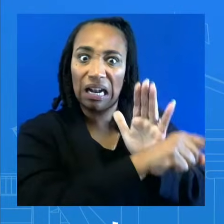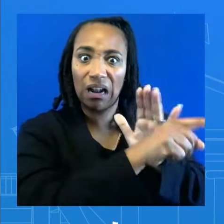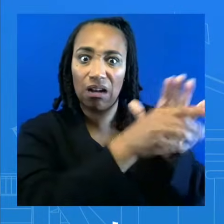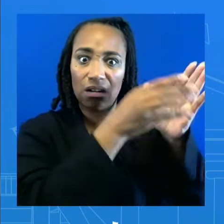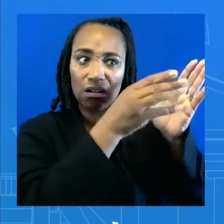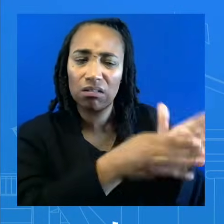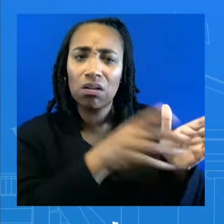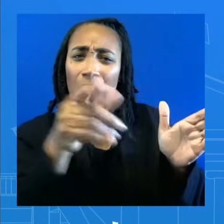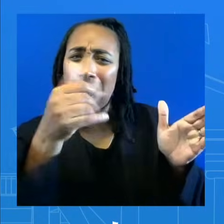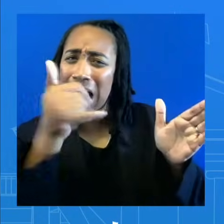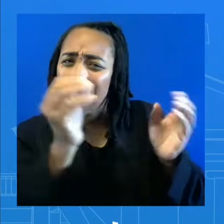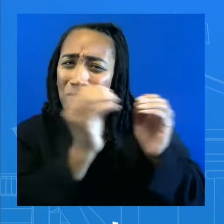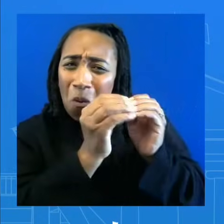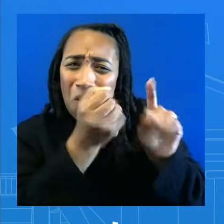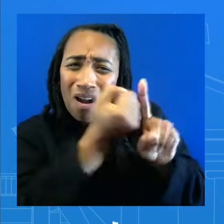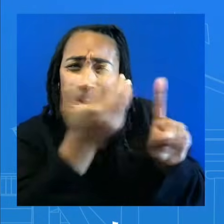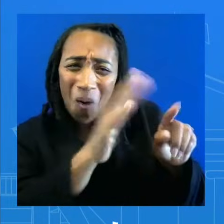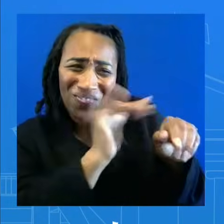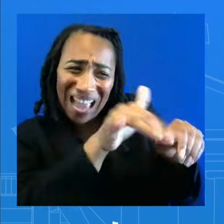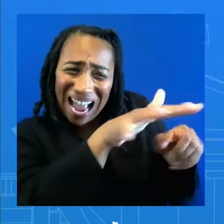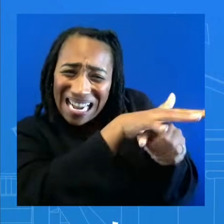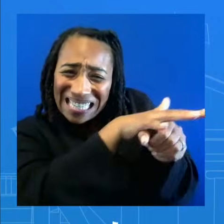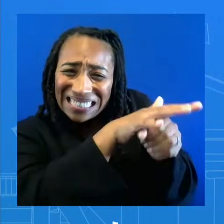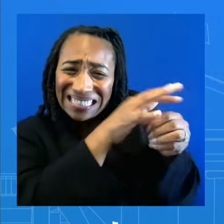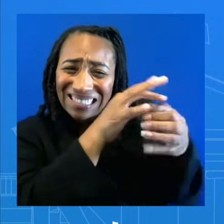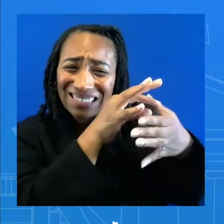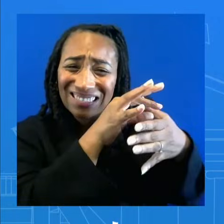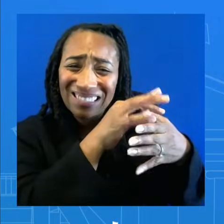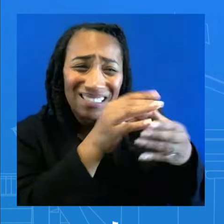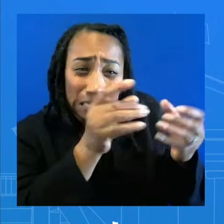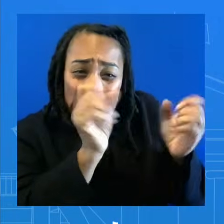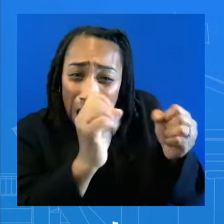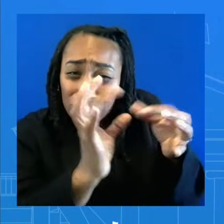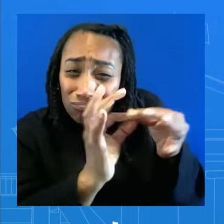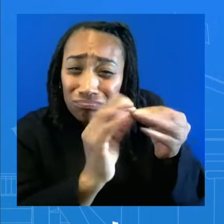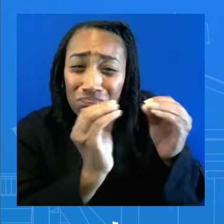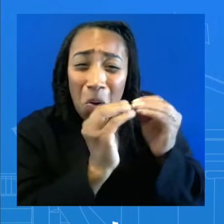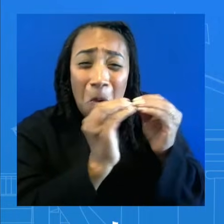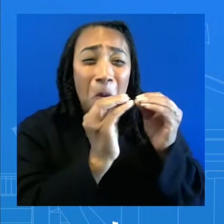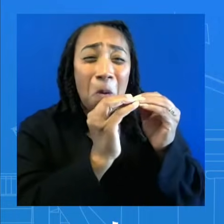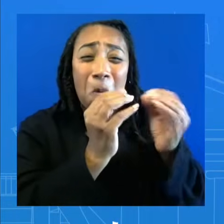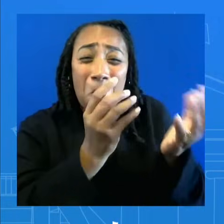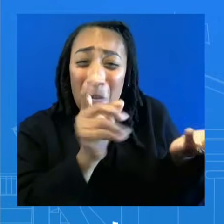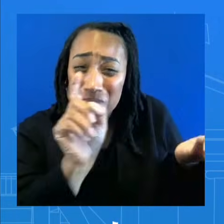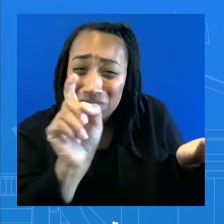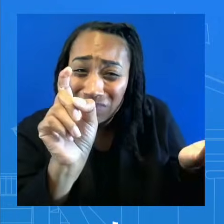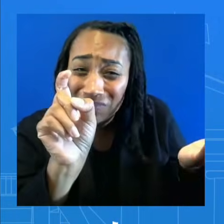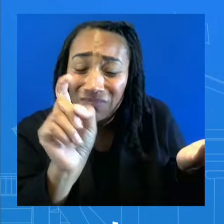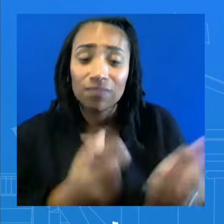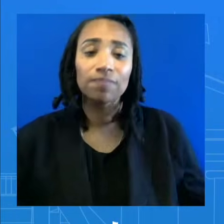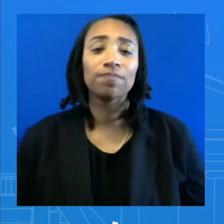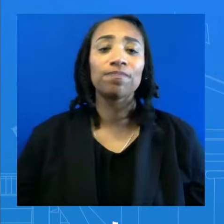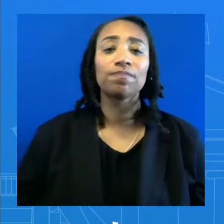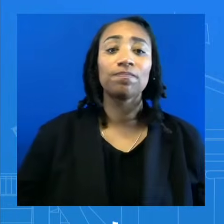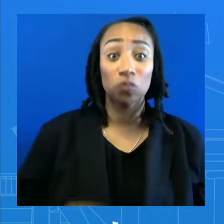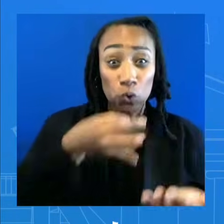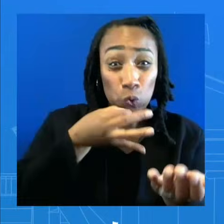that there was still an ISIS threat inside Afghanistan. And clearly, they have set their sights on the Taliban.